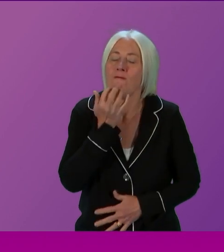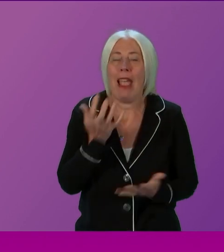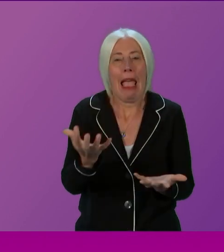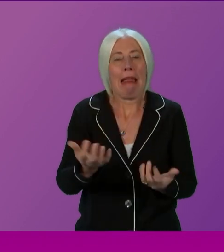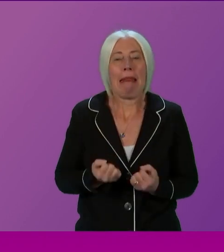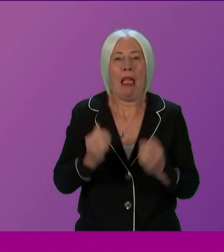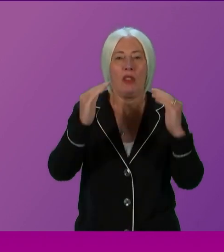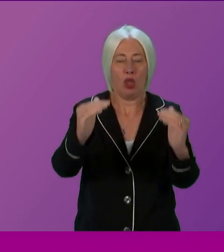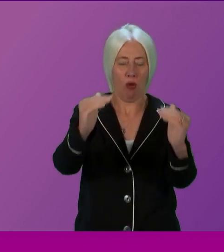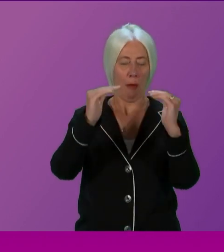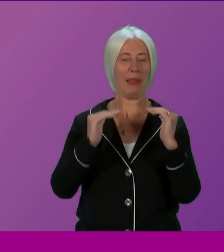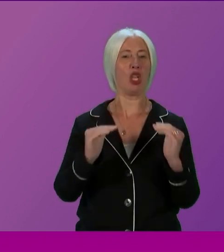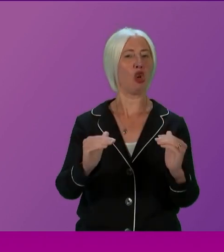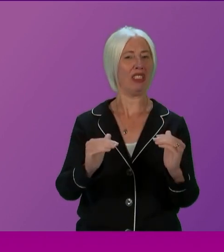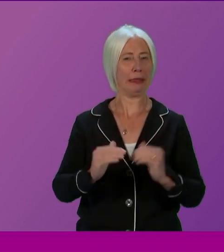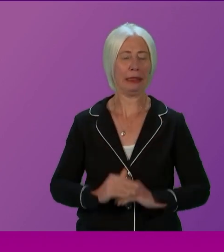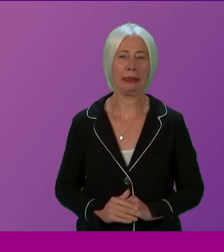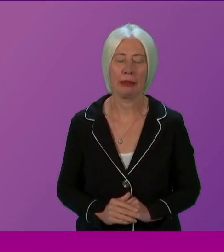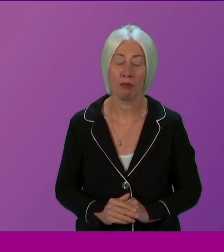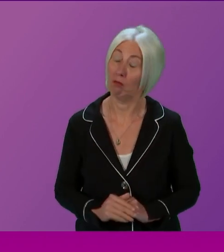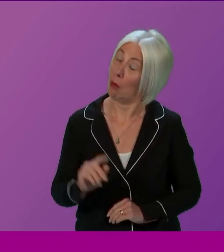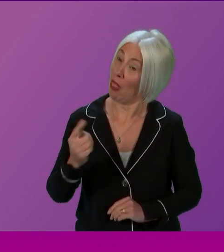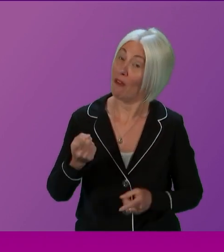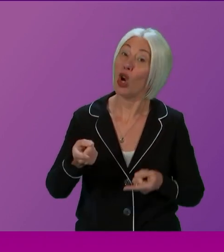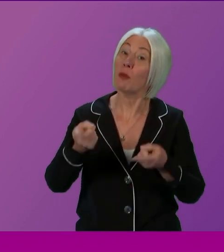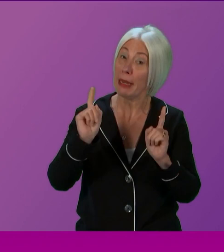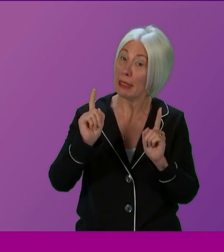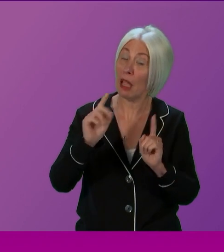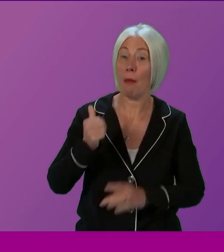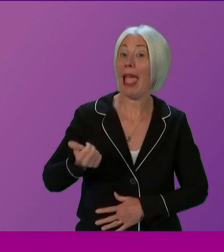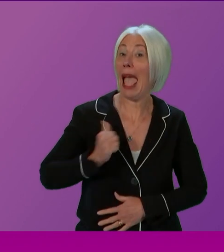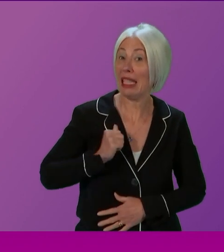The First Minister might expect to hear that from me,